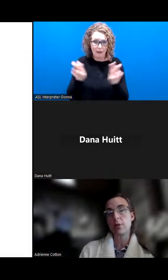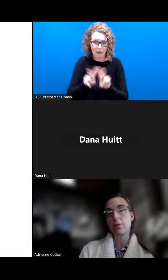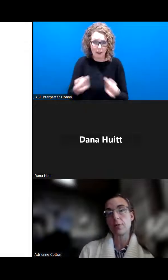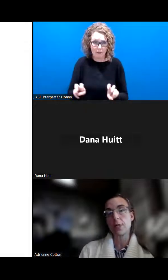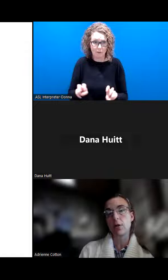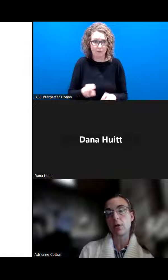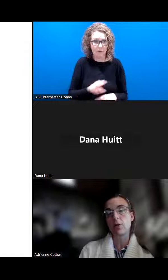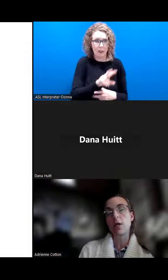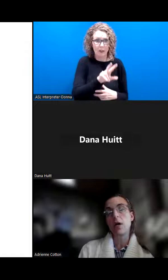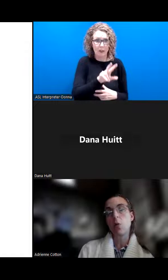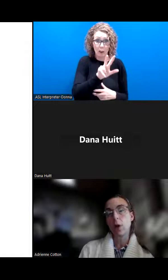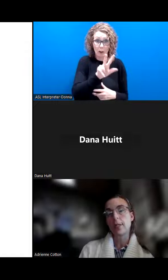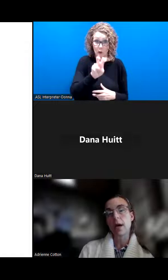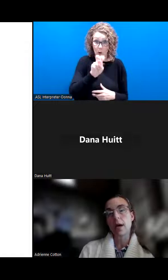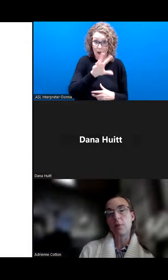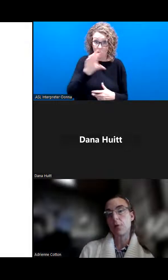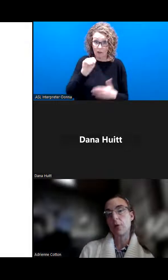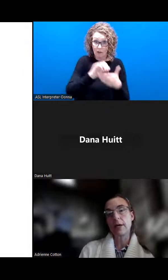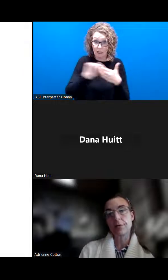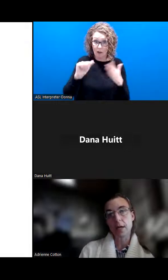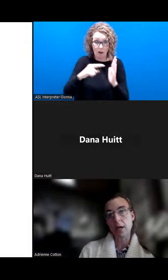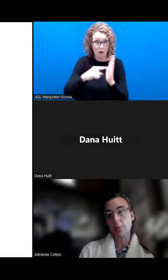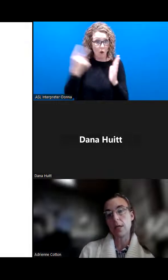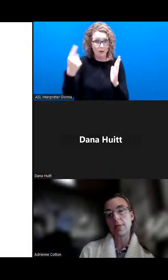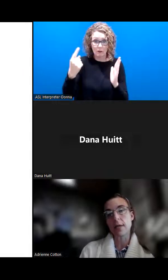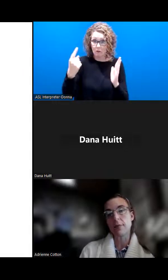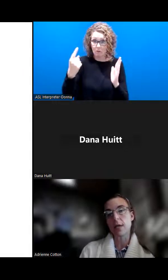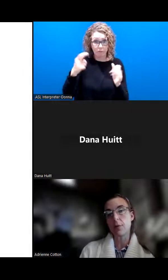and give you hazard pay for all health care workers. Guess who was left out of that